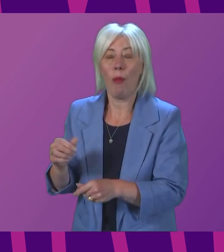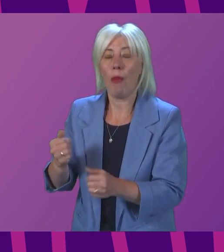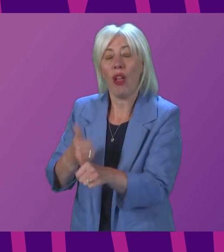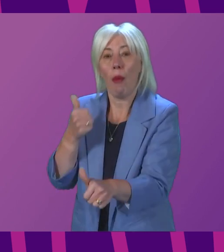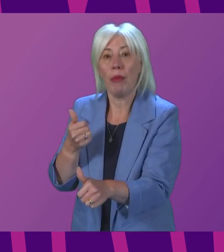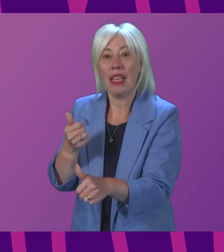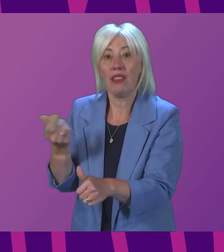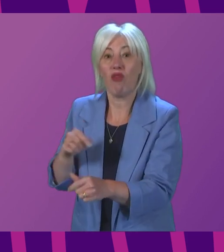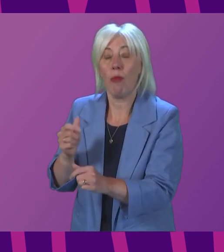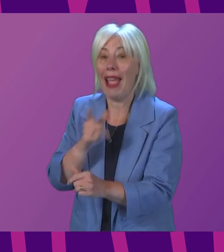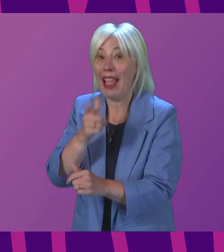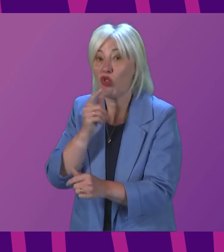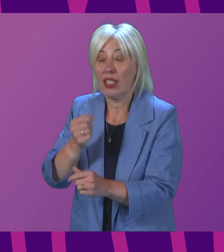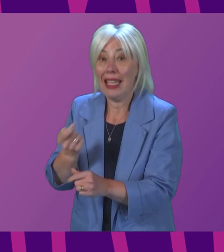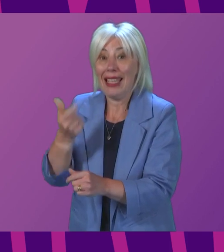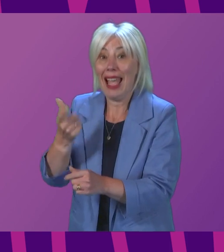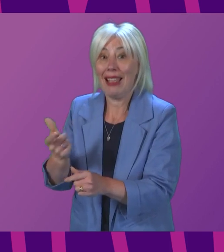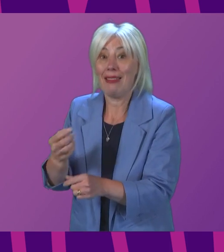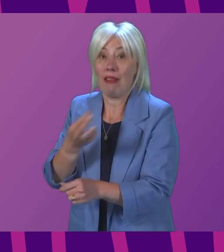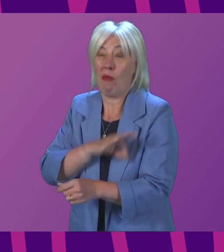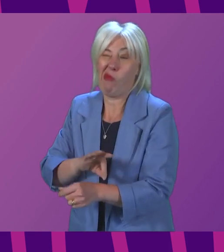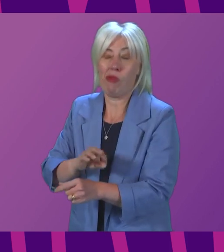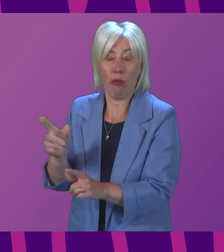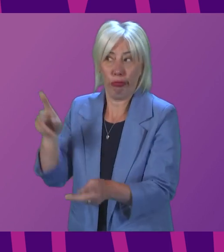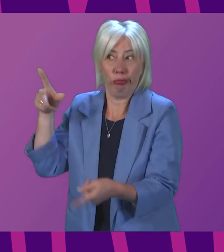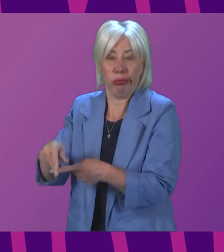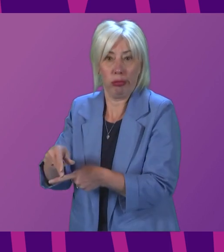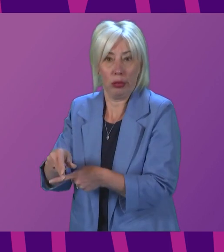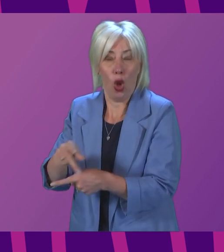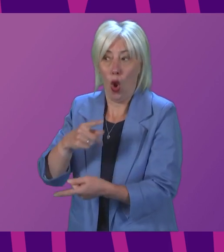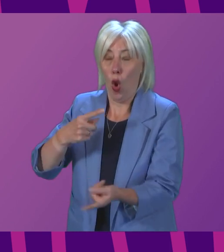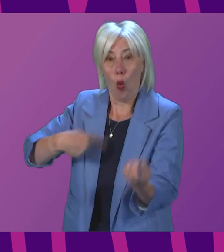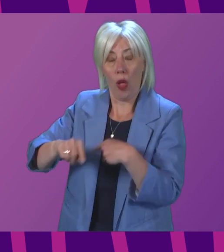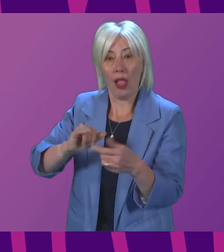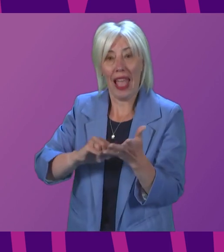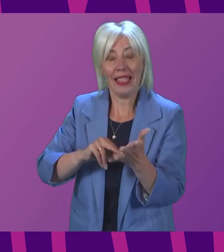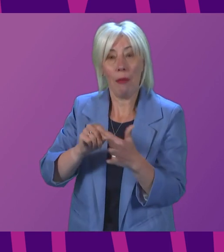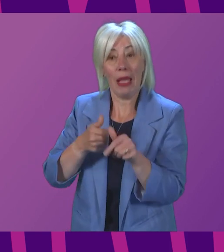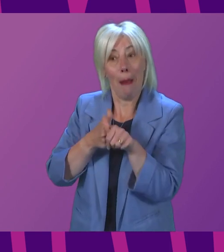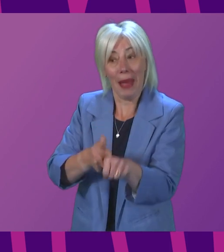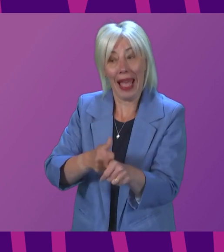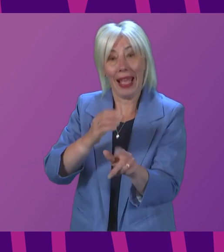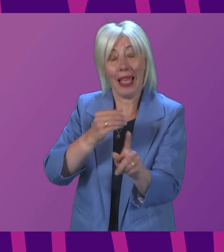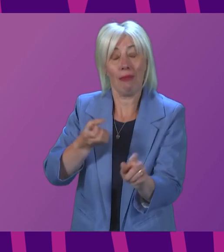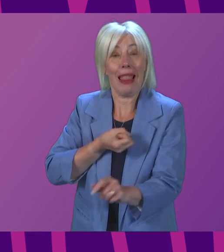Will the First Minister finally instruct her MPs to back Labour’s plan?